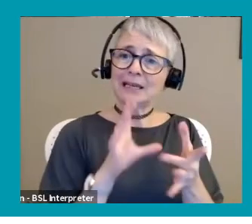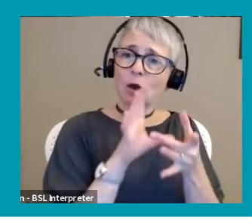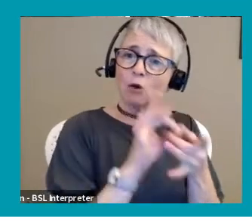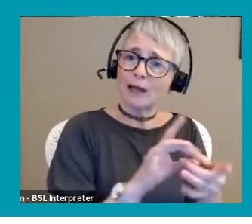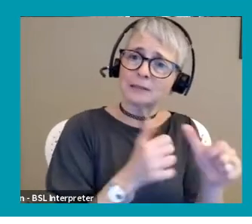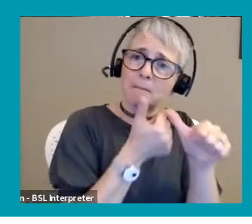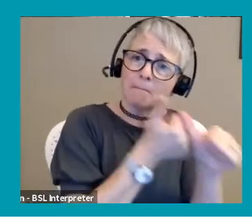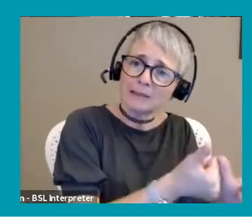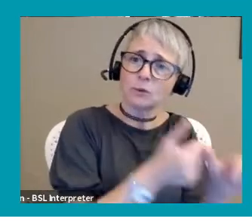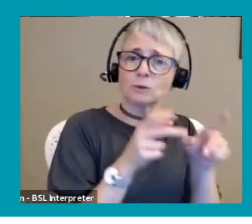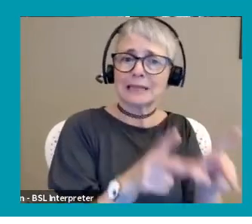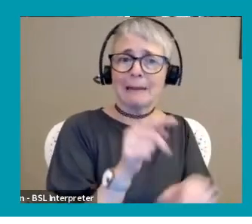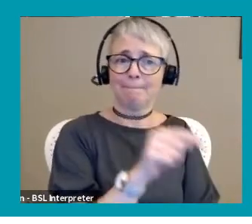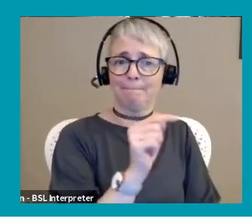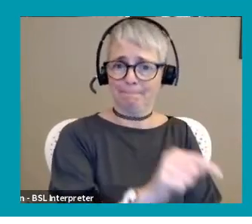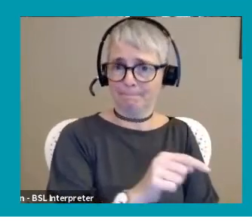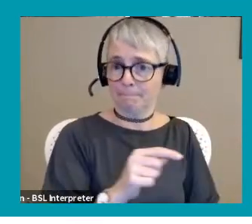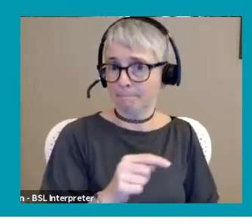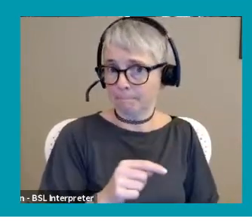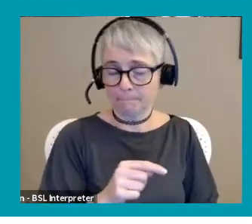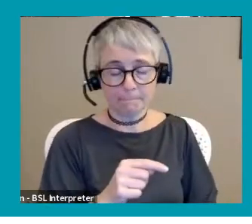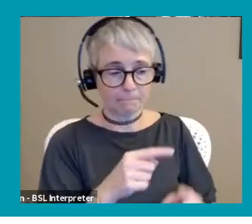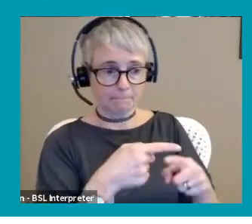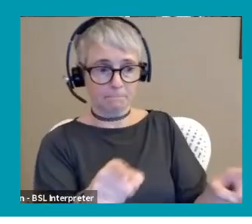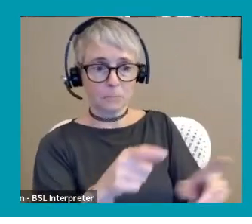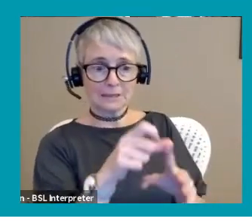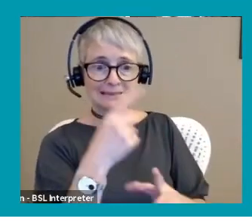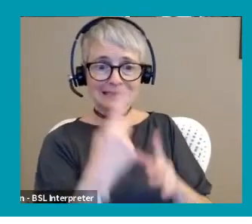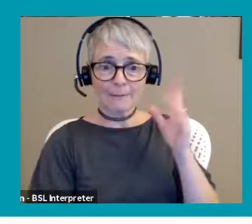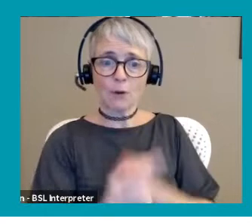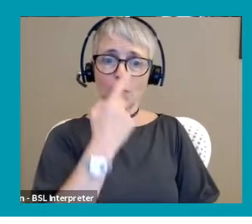opportunity for disabled people to apply to mentor organisations.